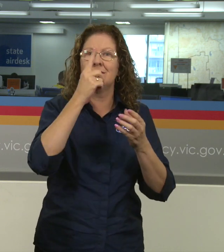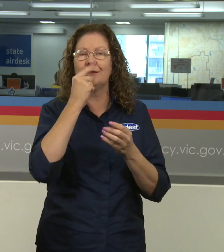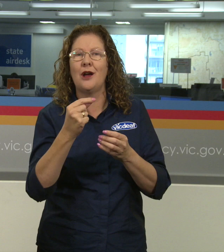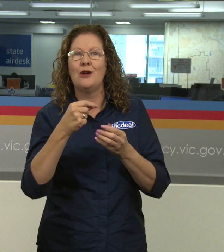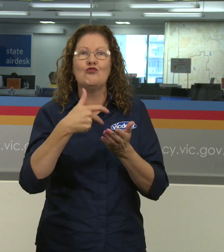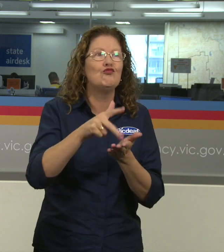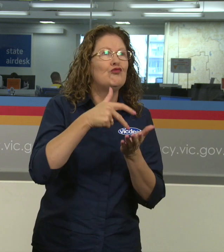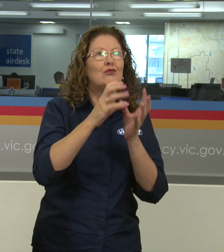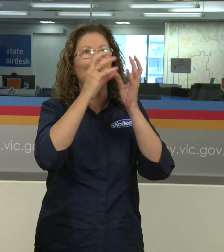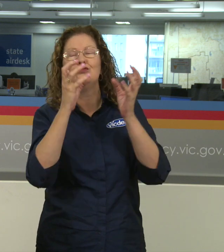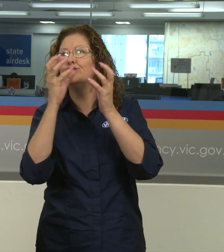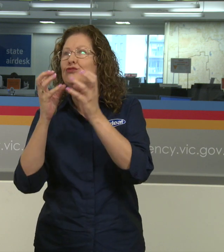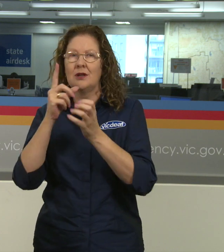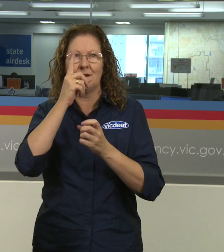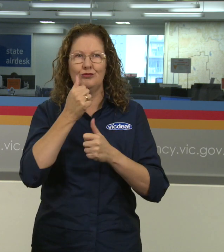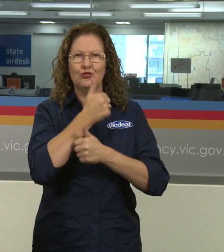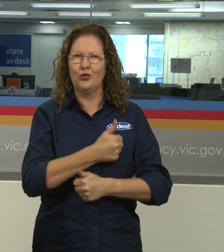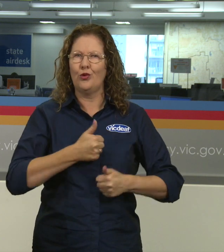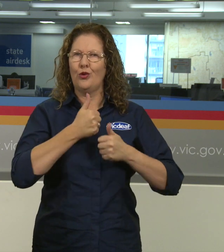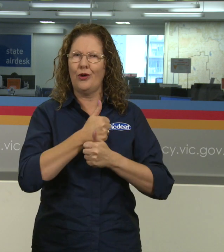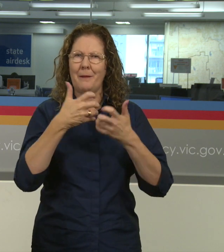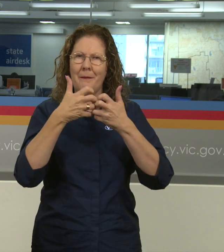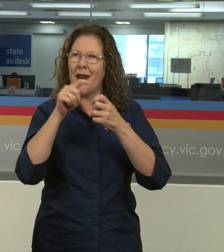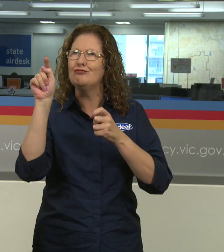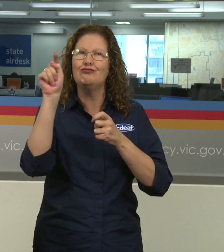And we can enjoy the many towns that are in Northern Victoria and the surrounds, which